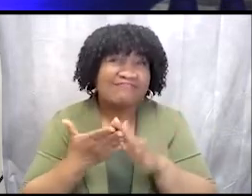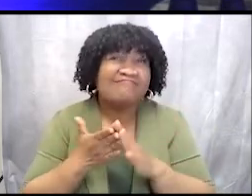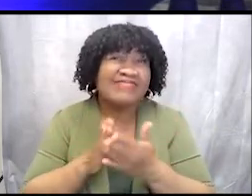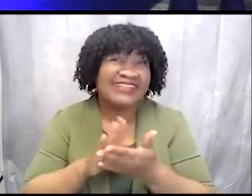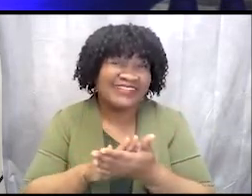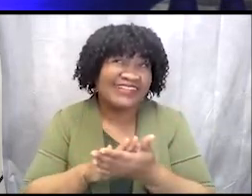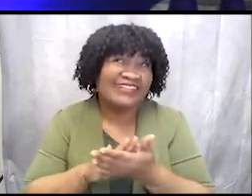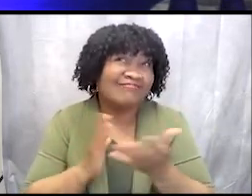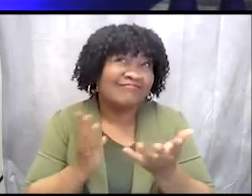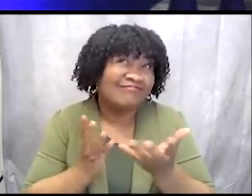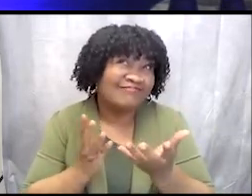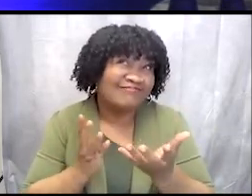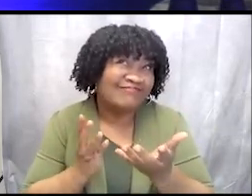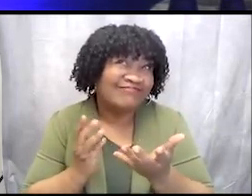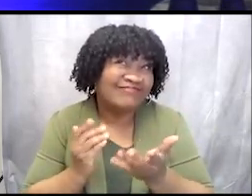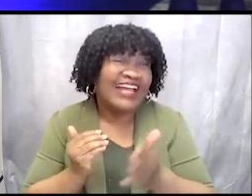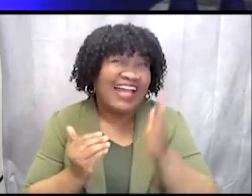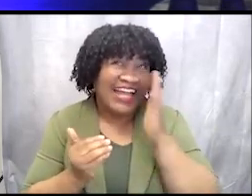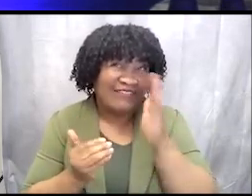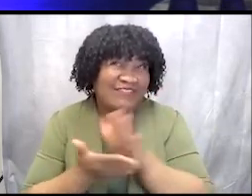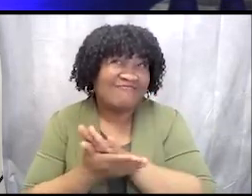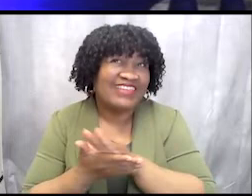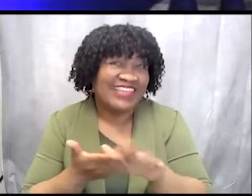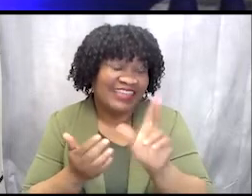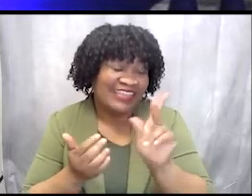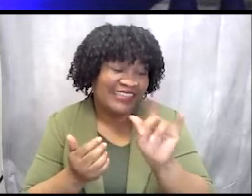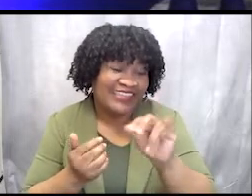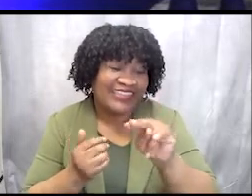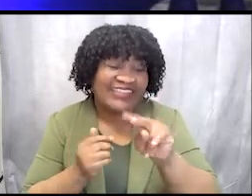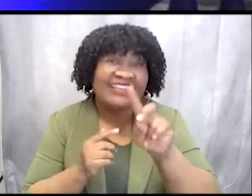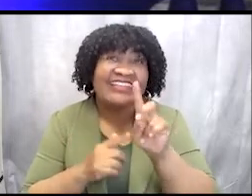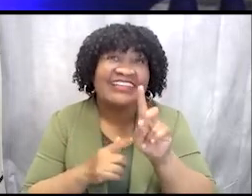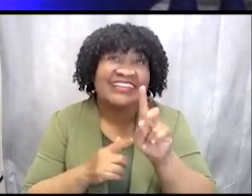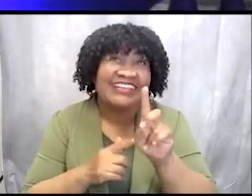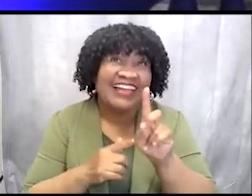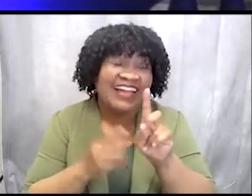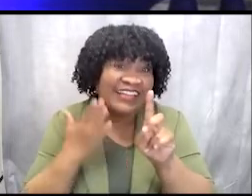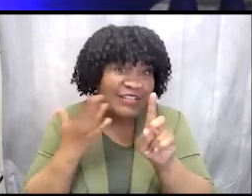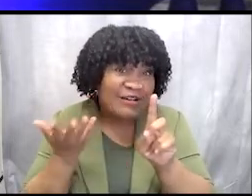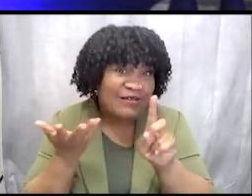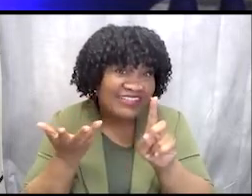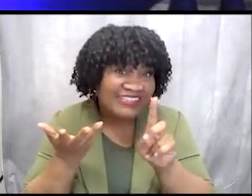She said, "When I get older, I want to be..." You know what she said?